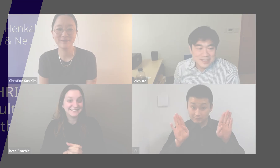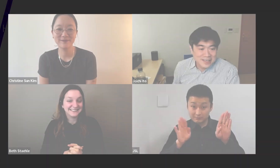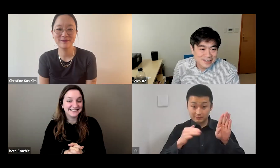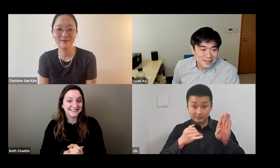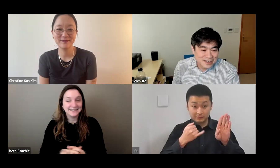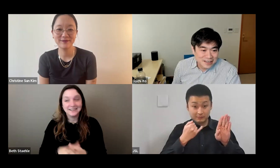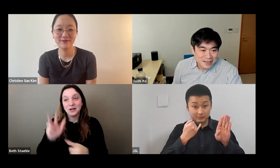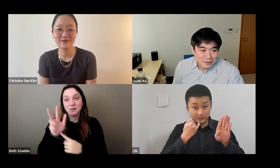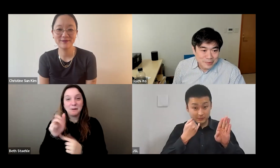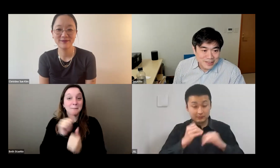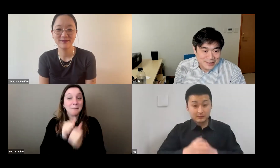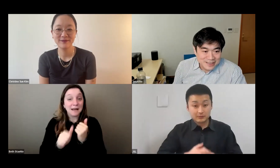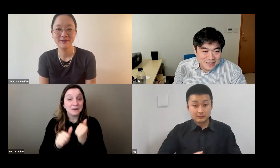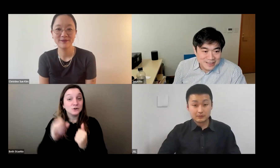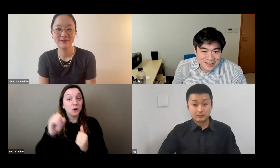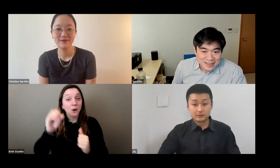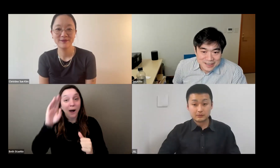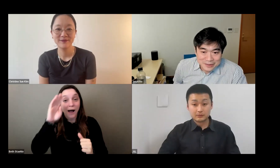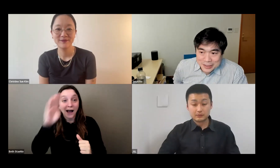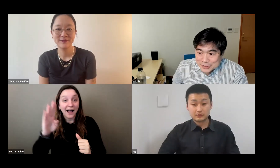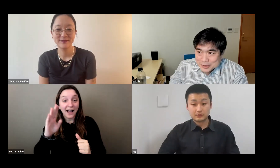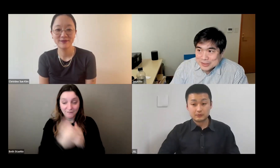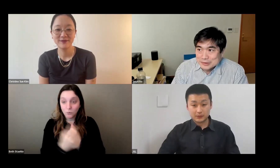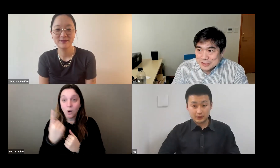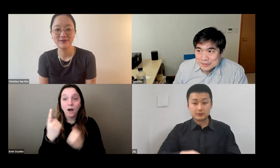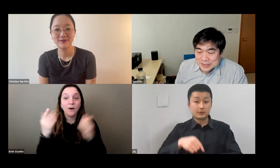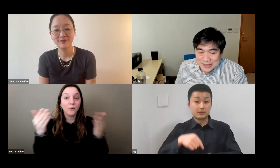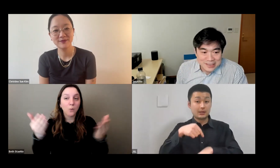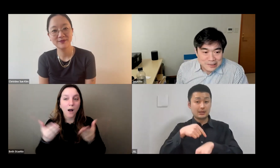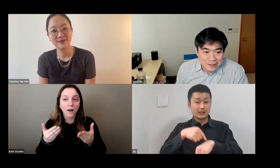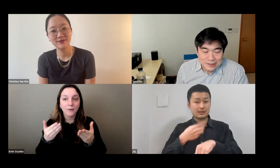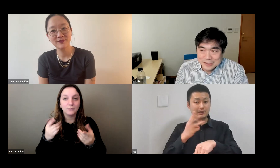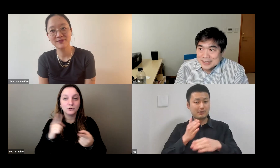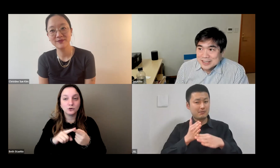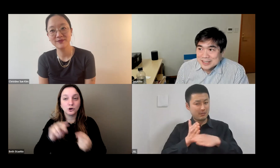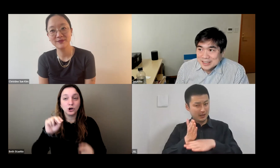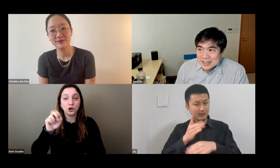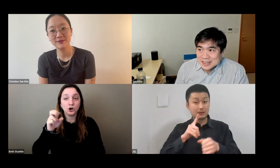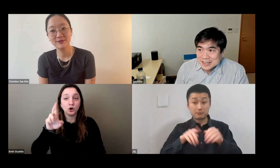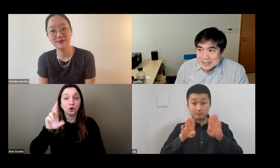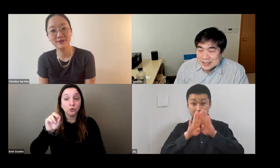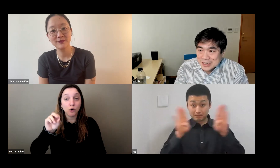Hi, everybody. Welcome to the Neurodiversity Salon.